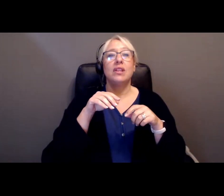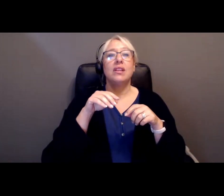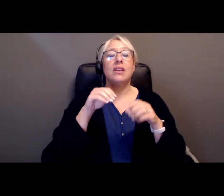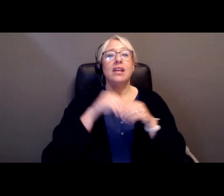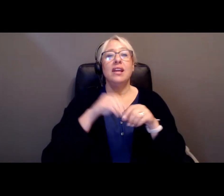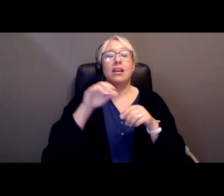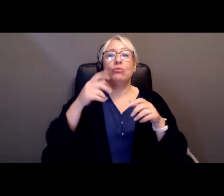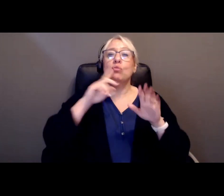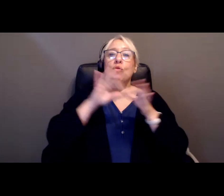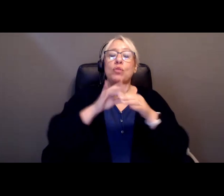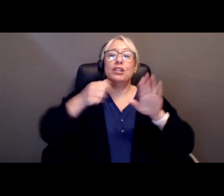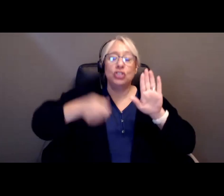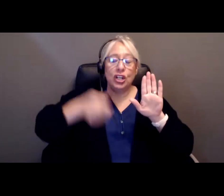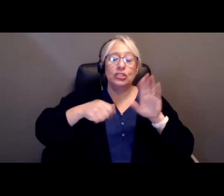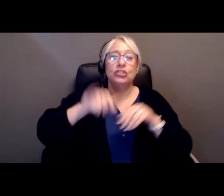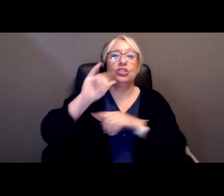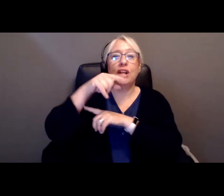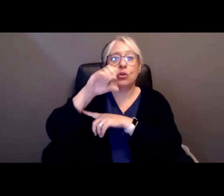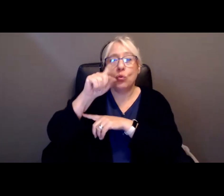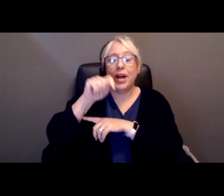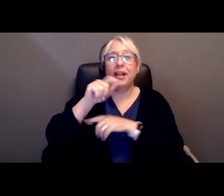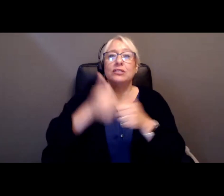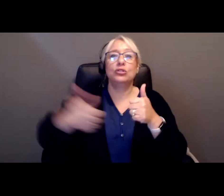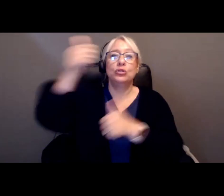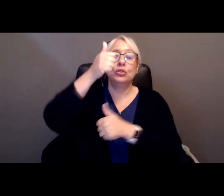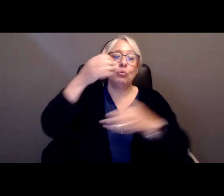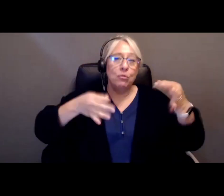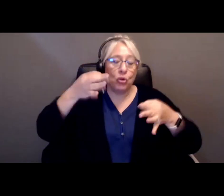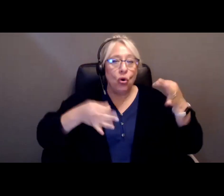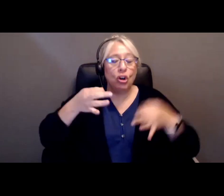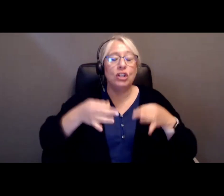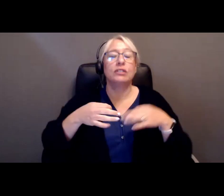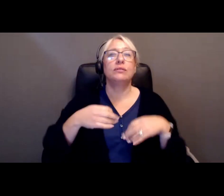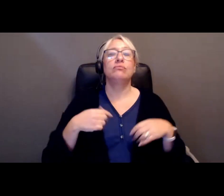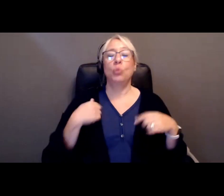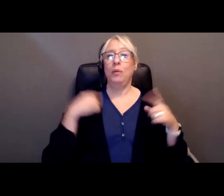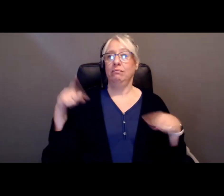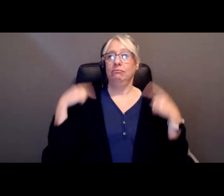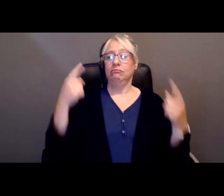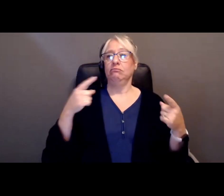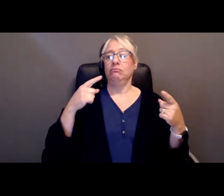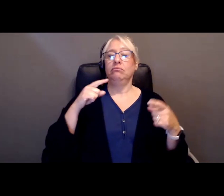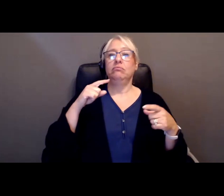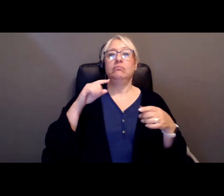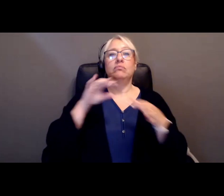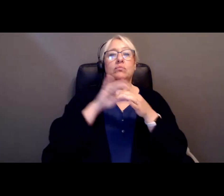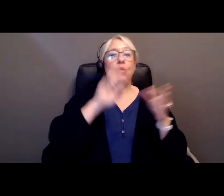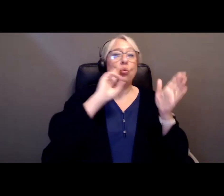Supreme Court. We've also done research work and have been involved as a few studies as partners